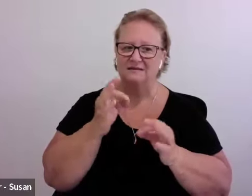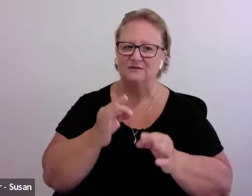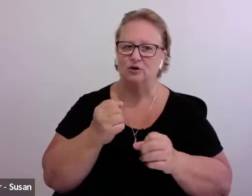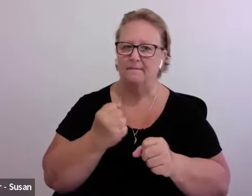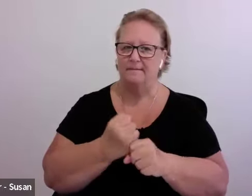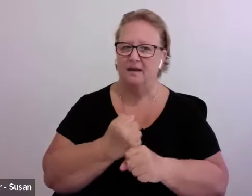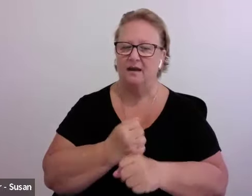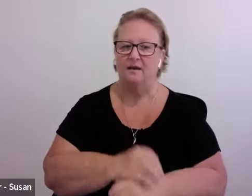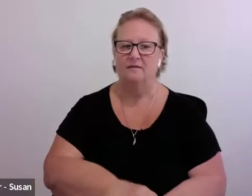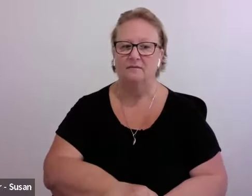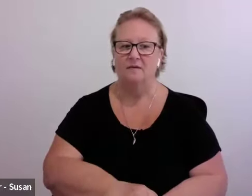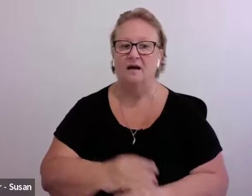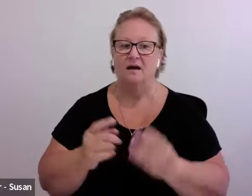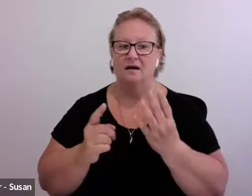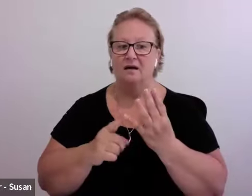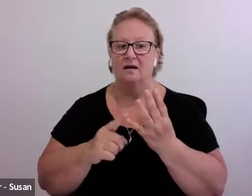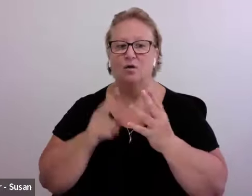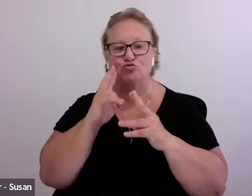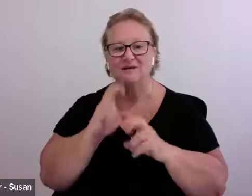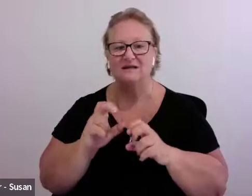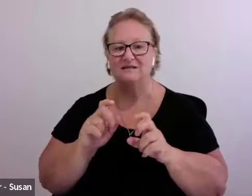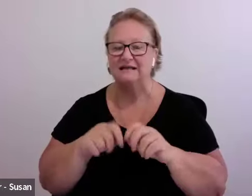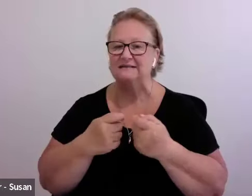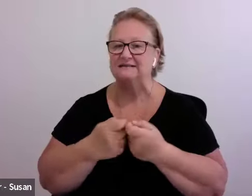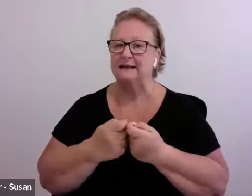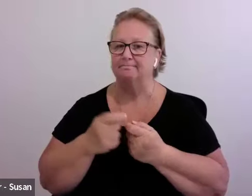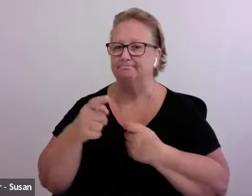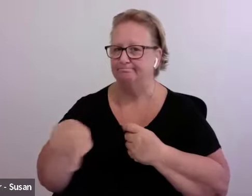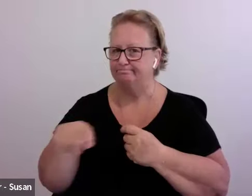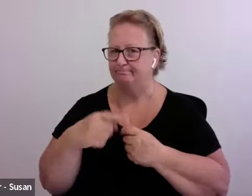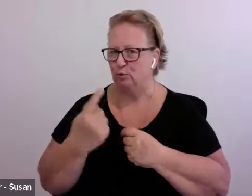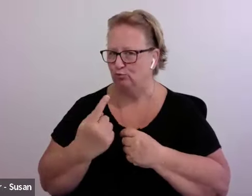supporters or advisors, they need to have a real material